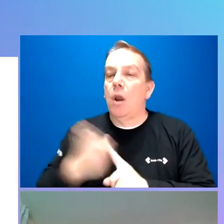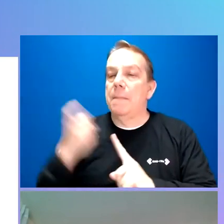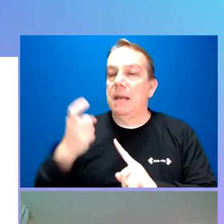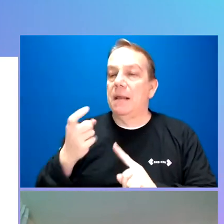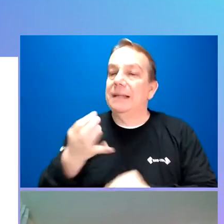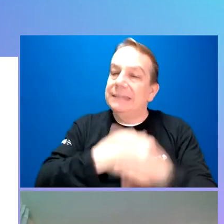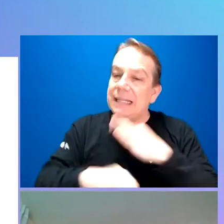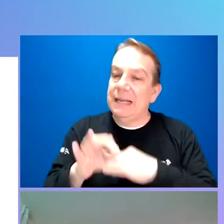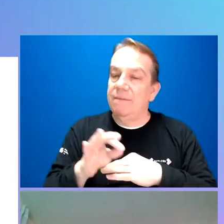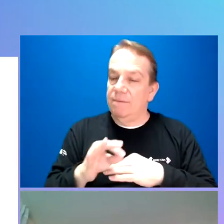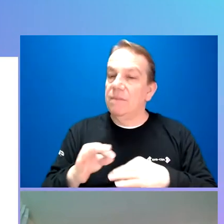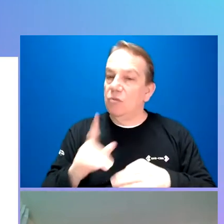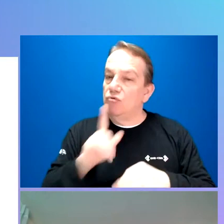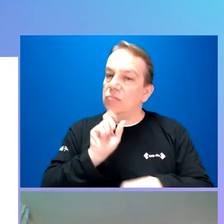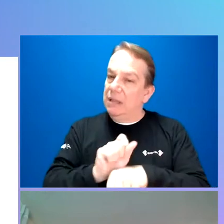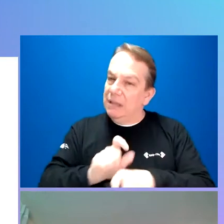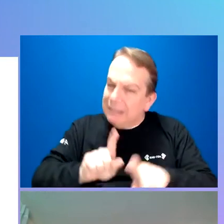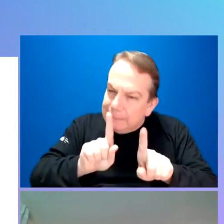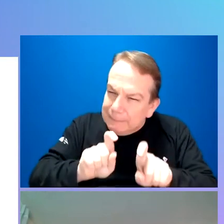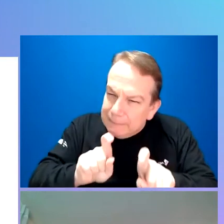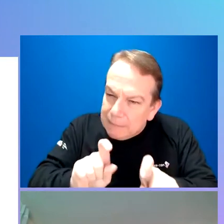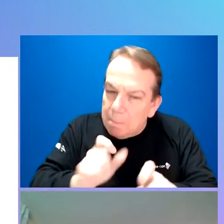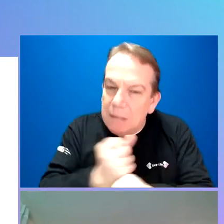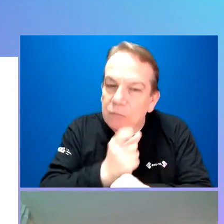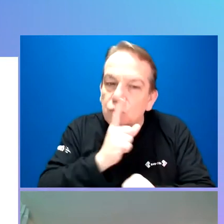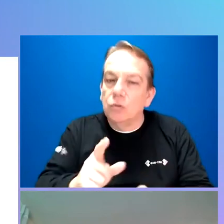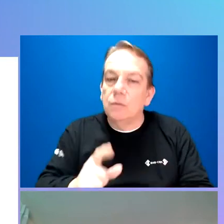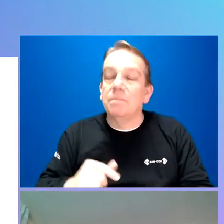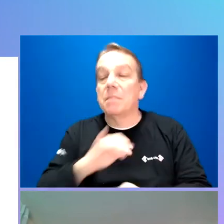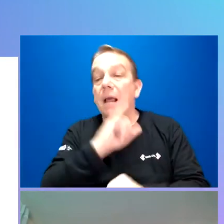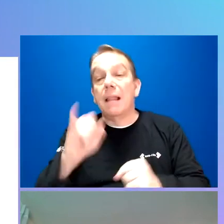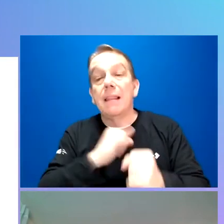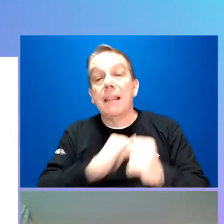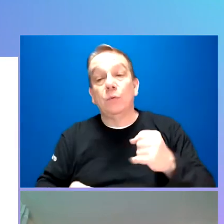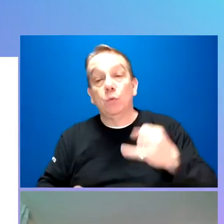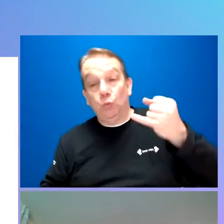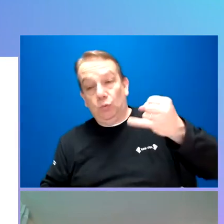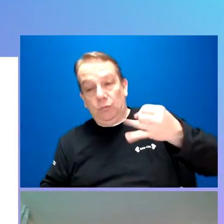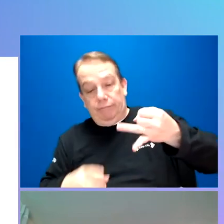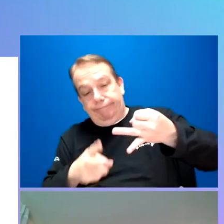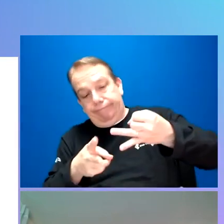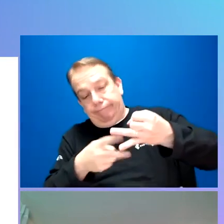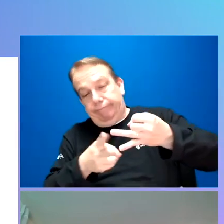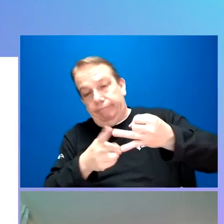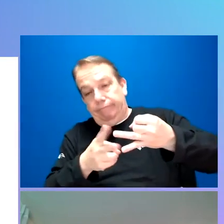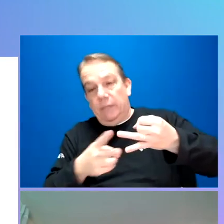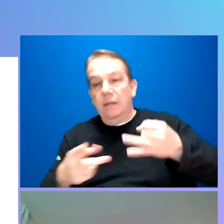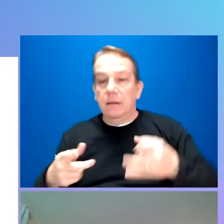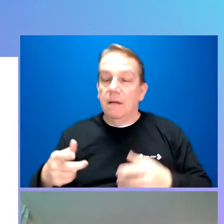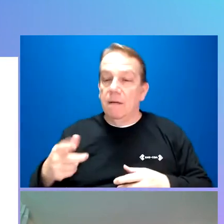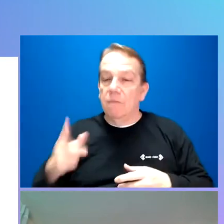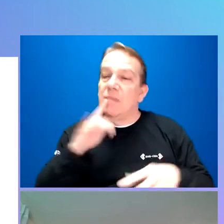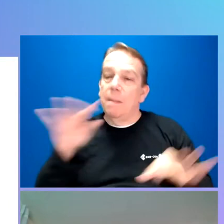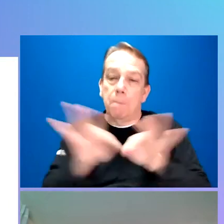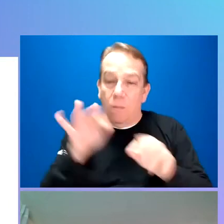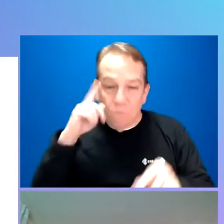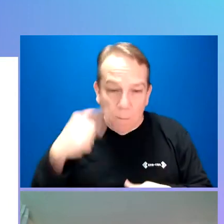really, uh, critical, um, for me, and as we were designing